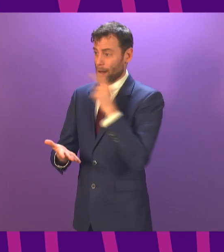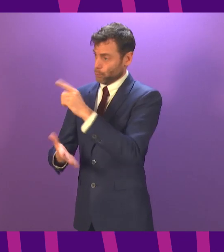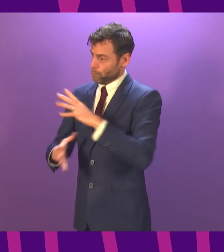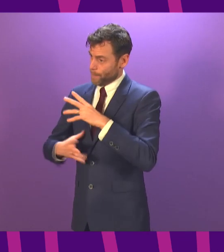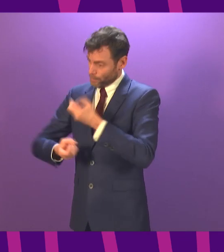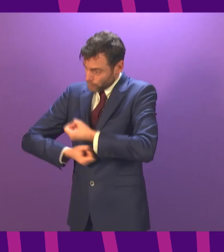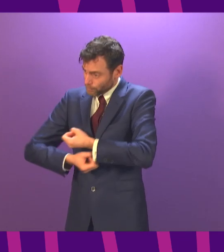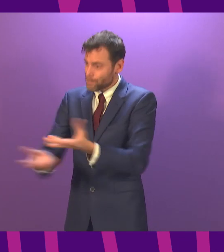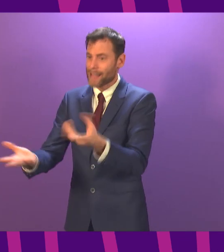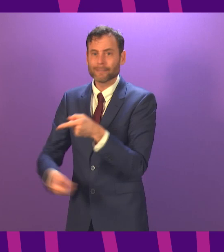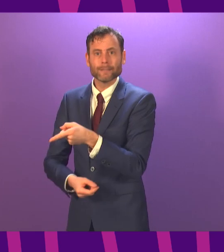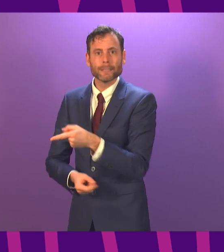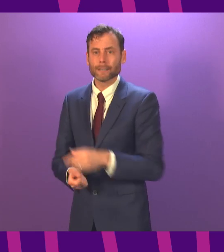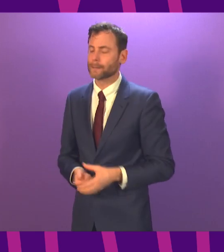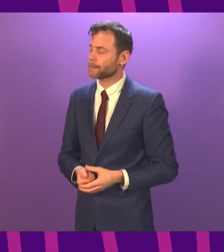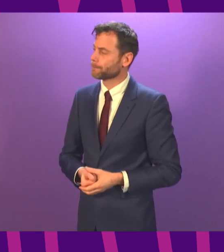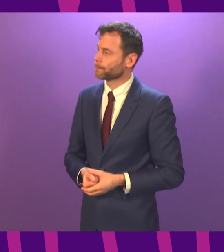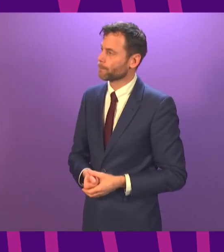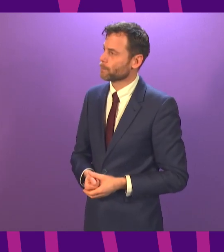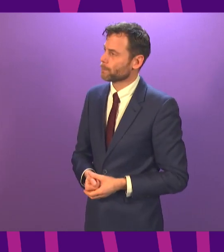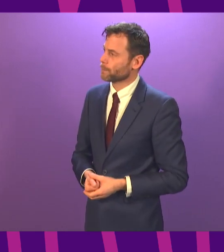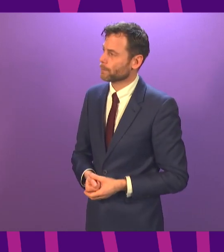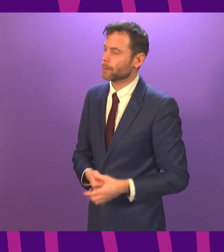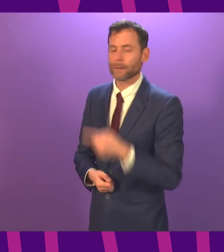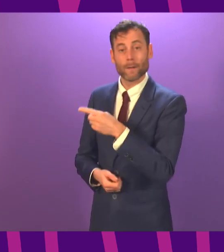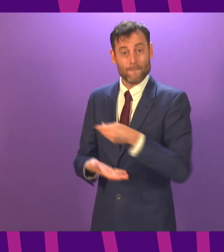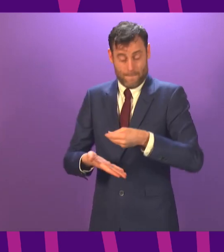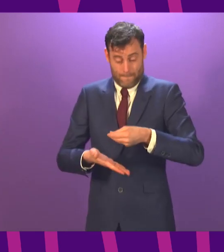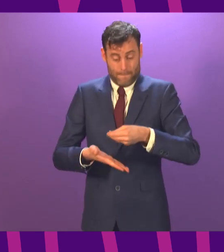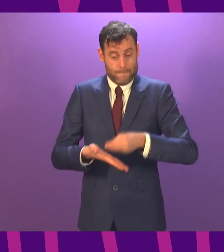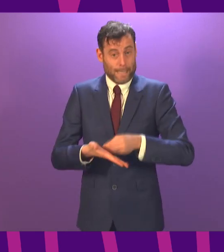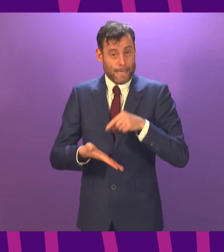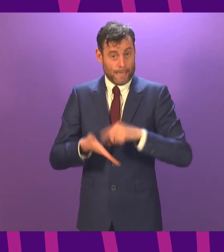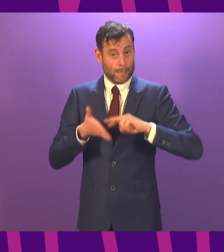The First Minister: Many of those funding schemes are open for